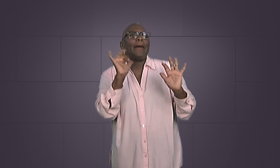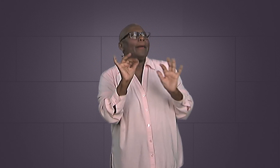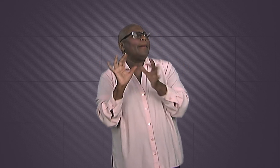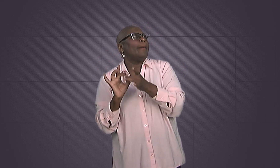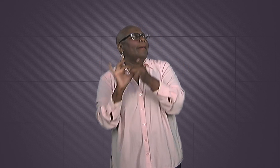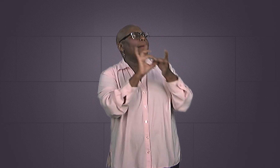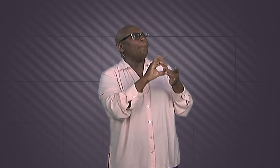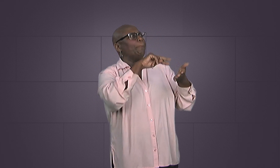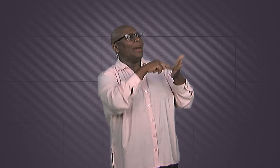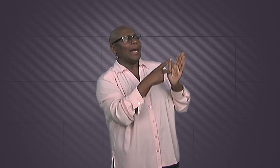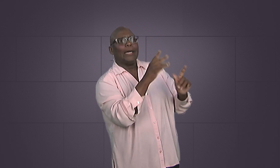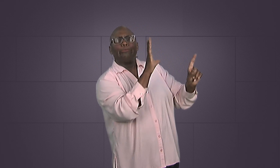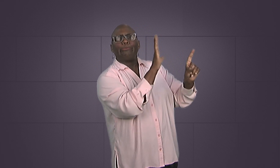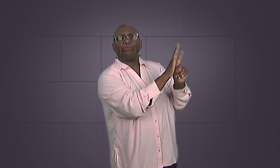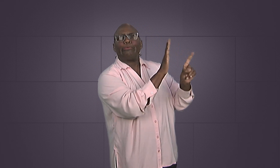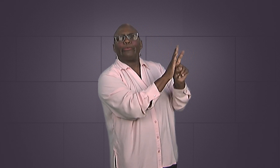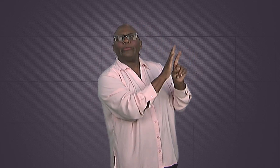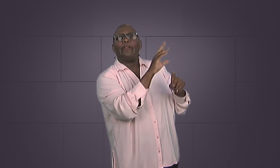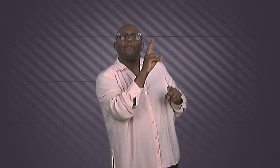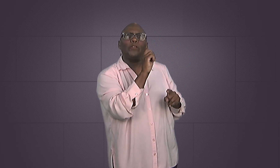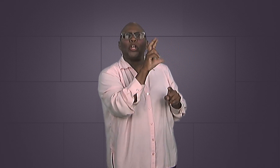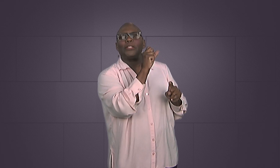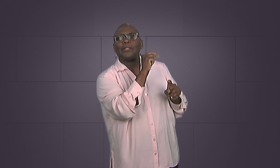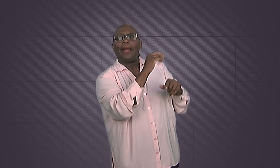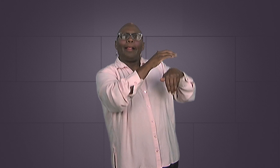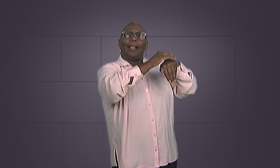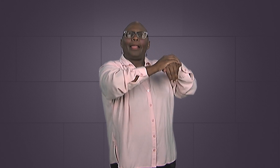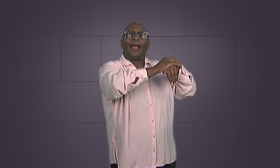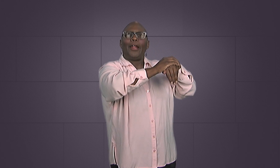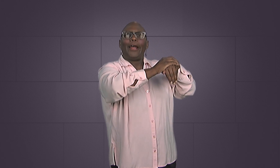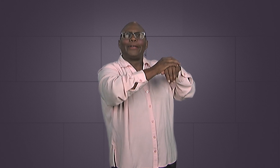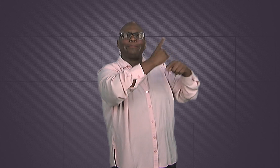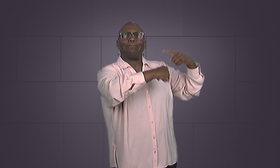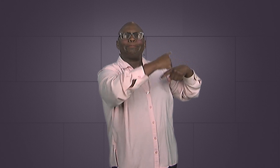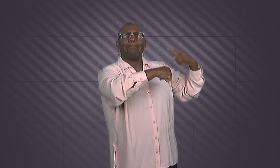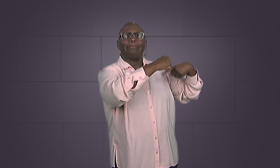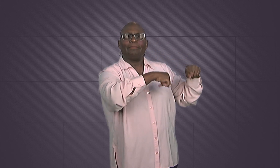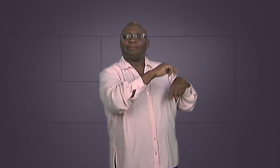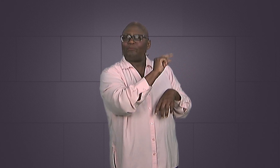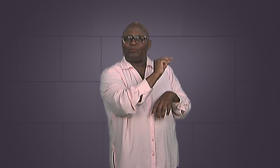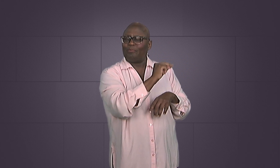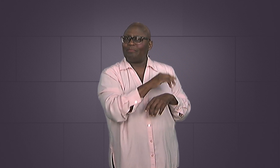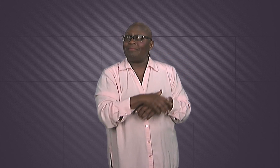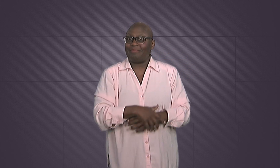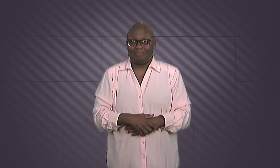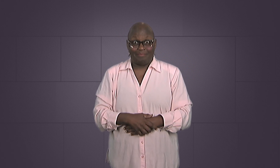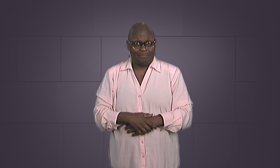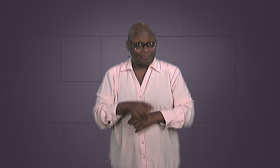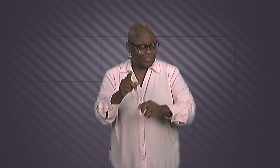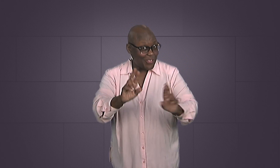It is not simply a manual version of English.